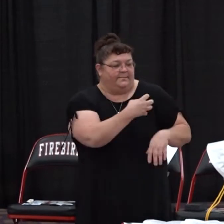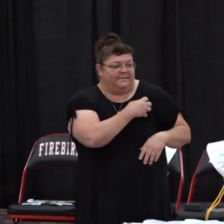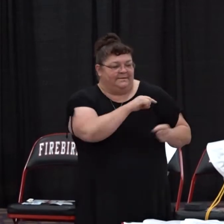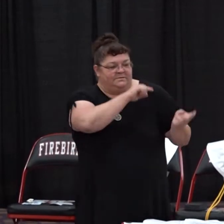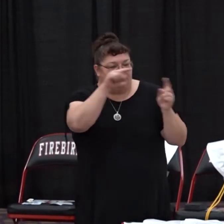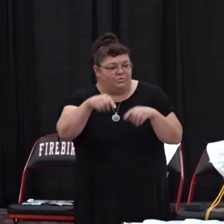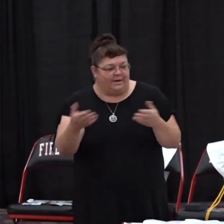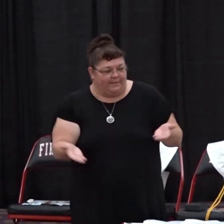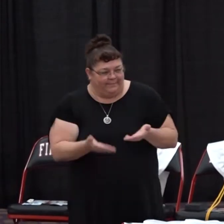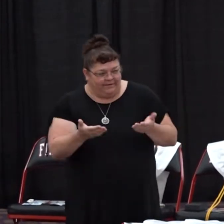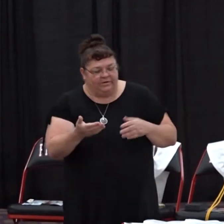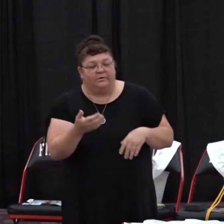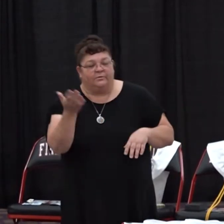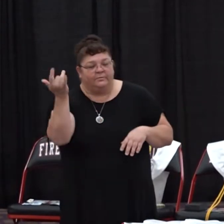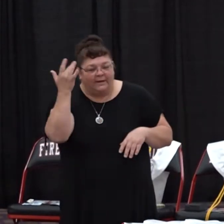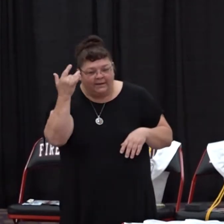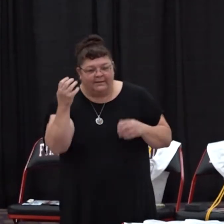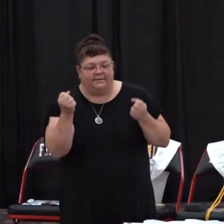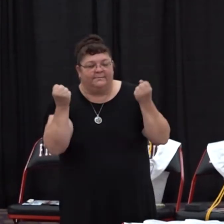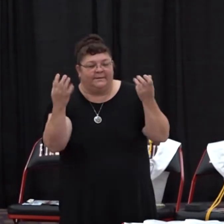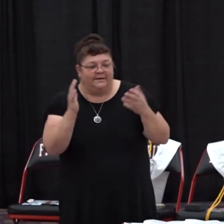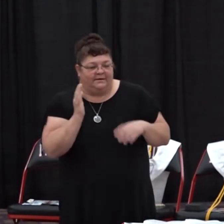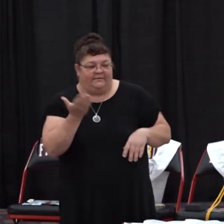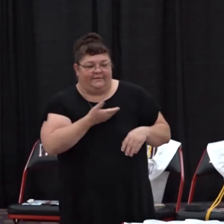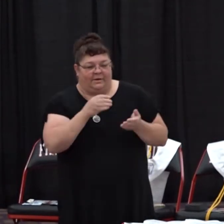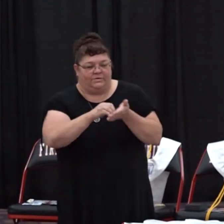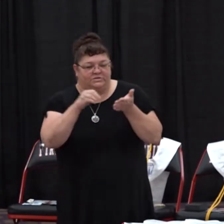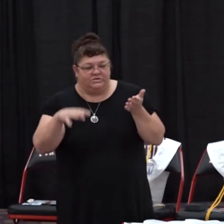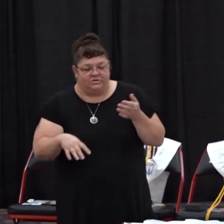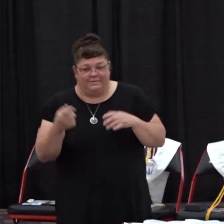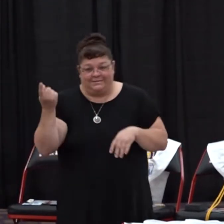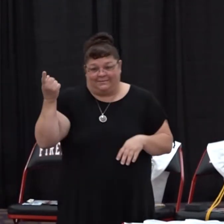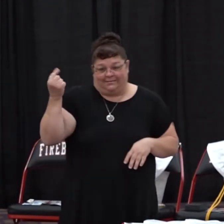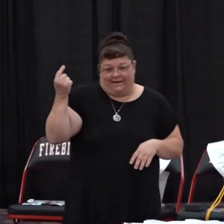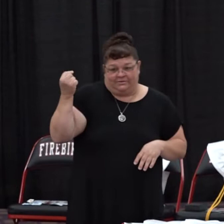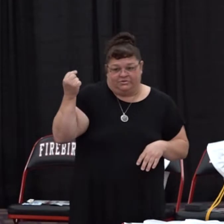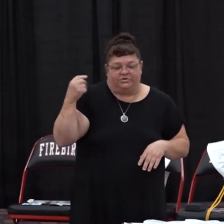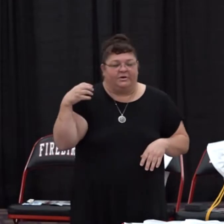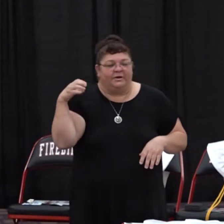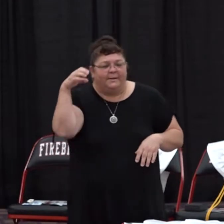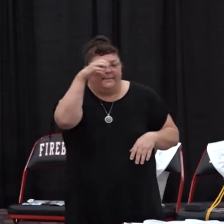We also have welcomed the police officers to come to school because a lot of our students